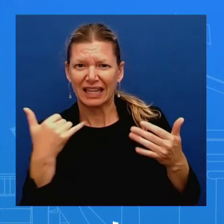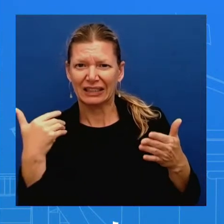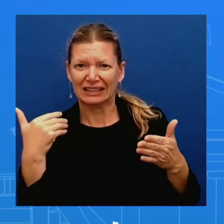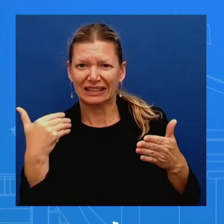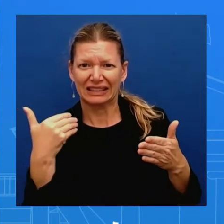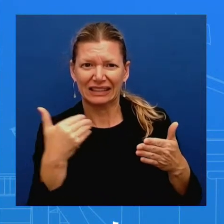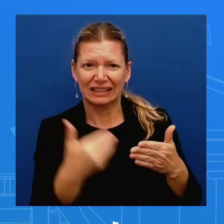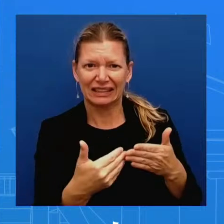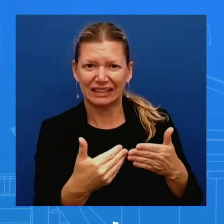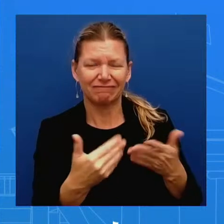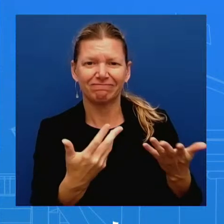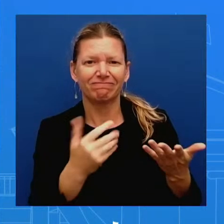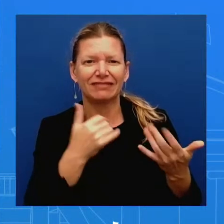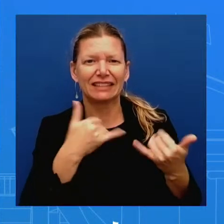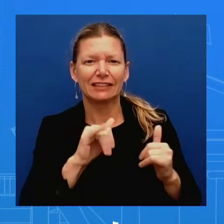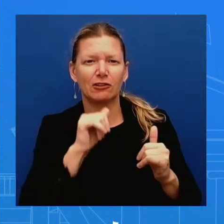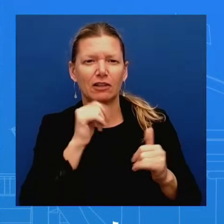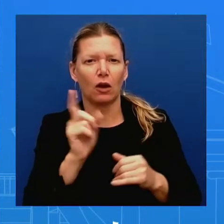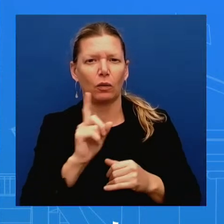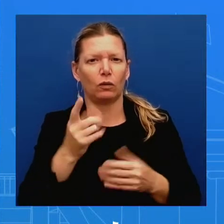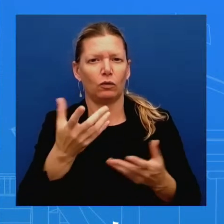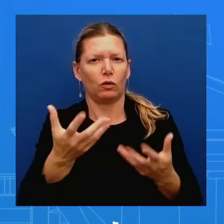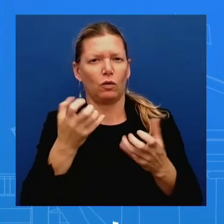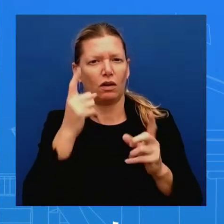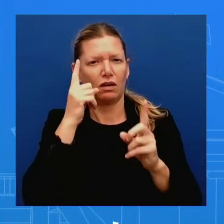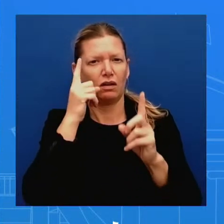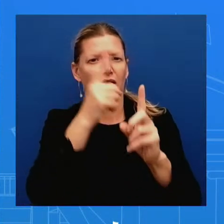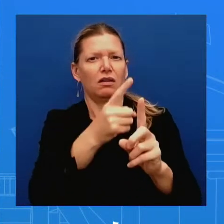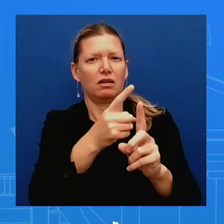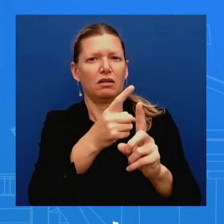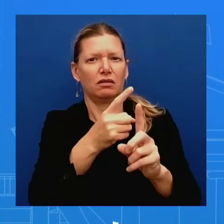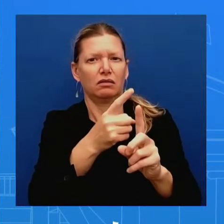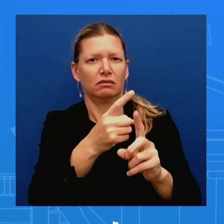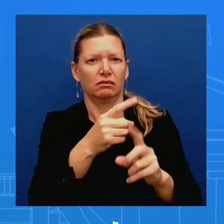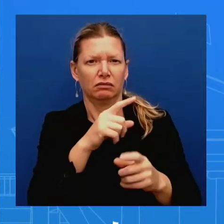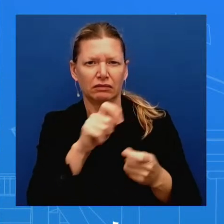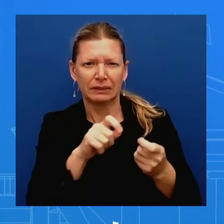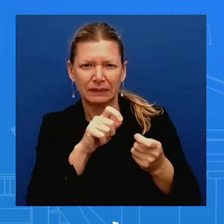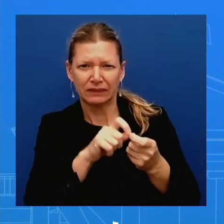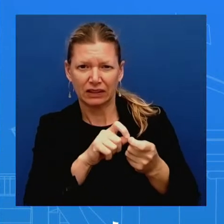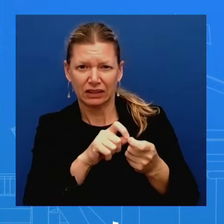Specifically, when the question was asked, what -- what are the things -- or --